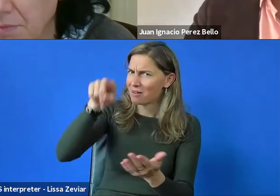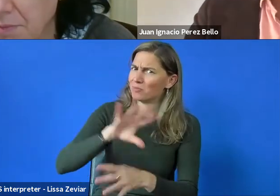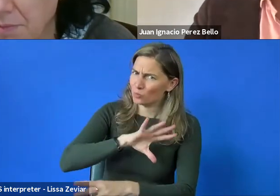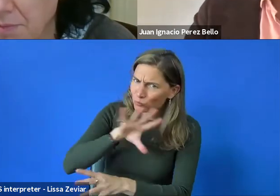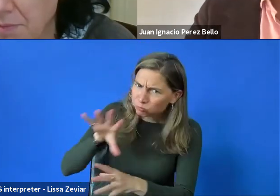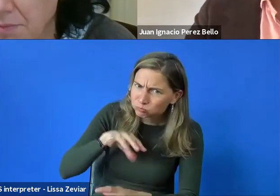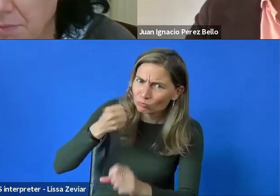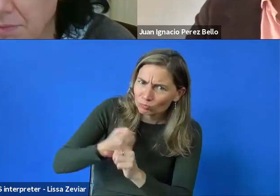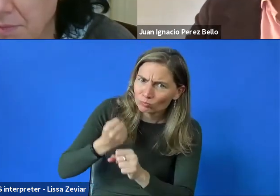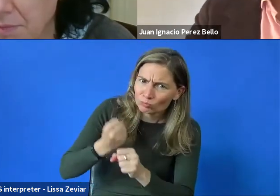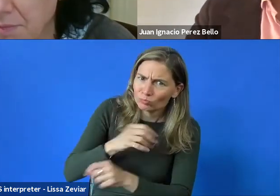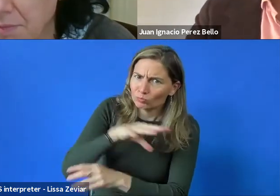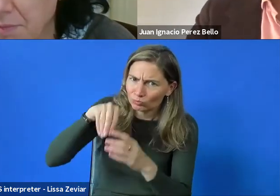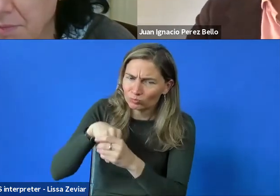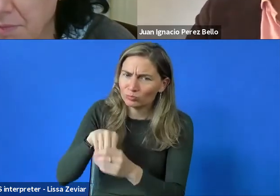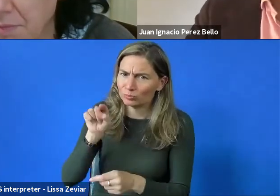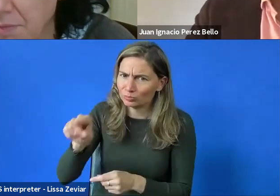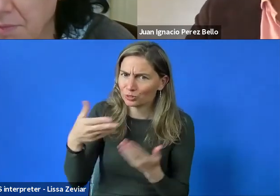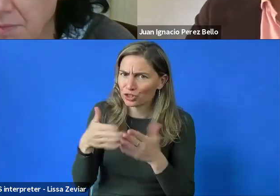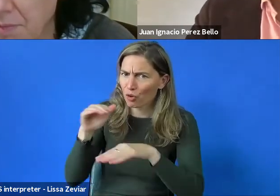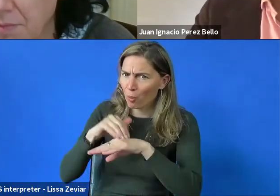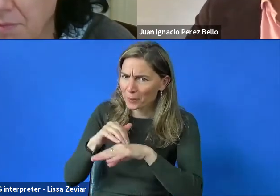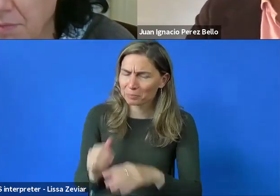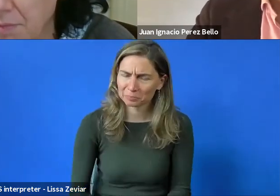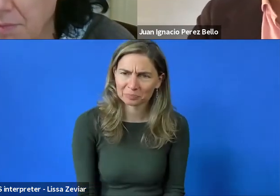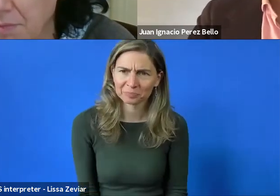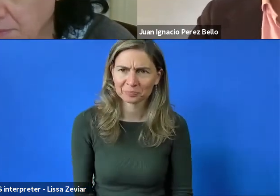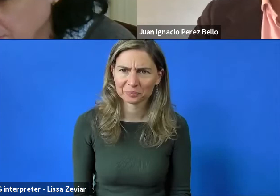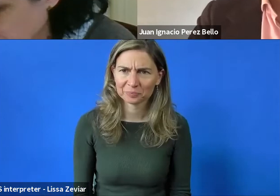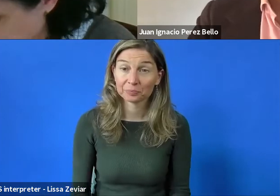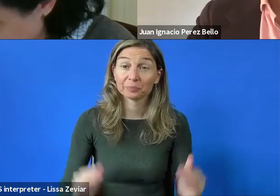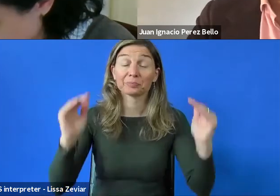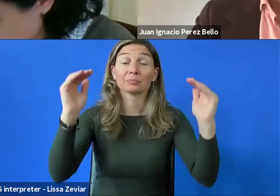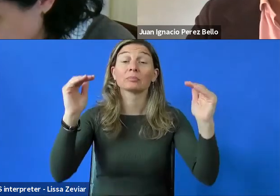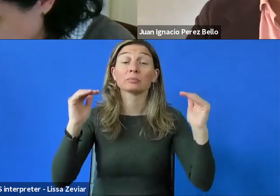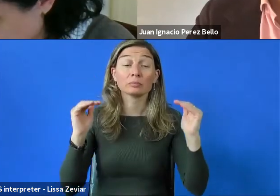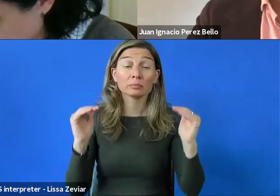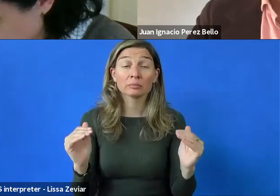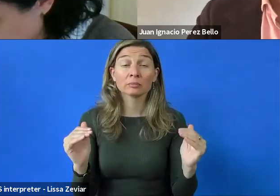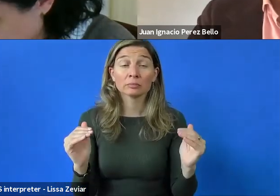This is to put both the thematic scope in connection now